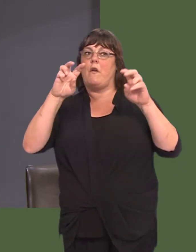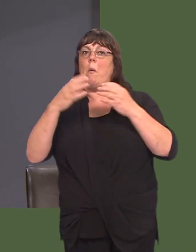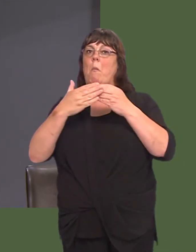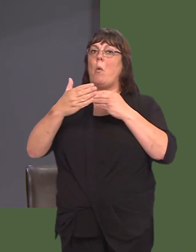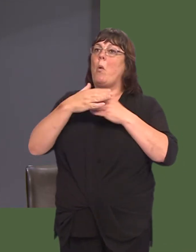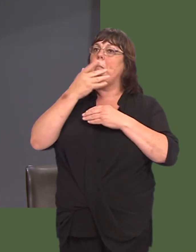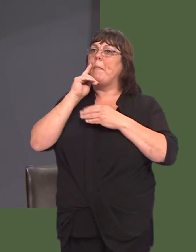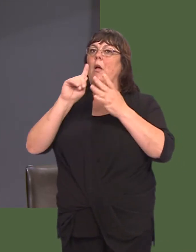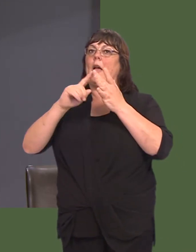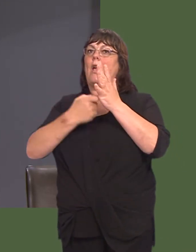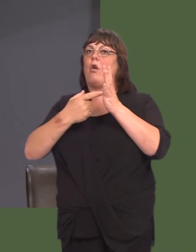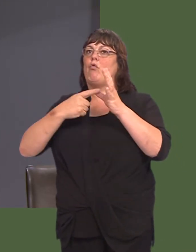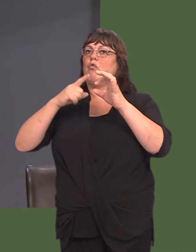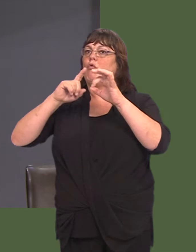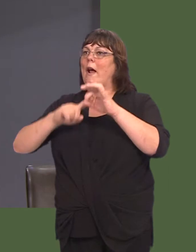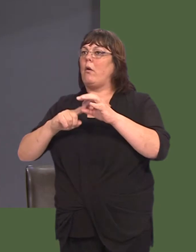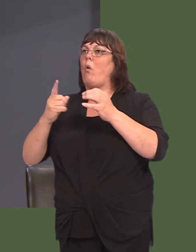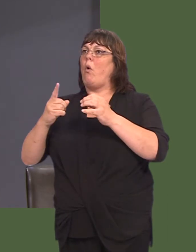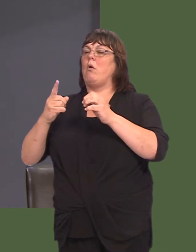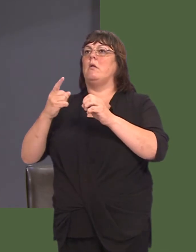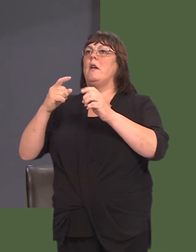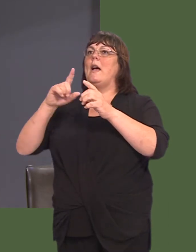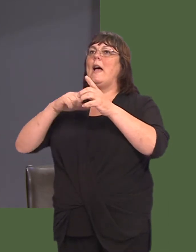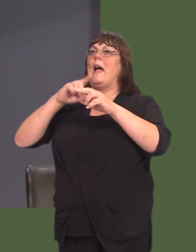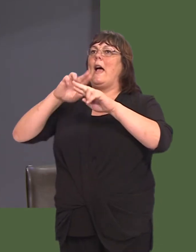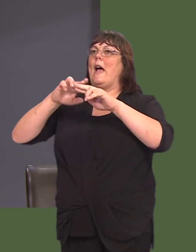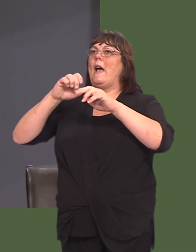more and more veterans returning from Iraq and Afghanistan itís now taking three months